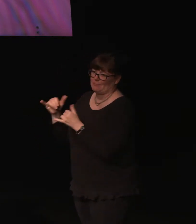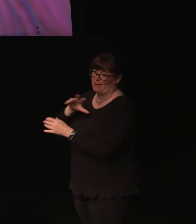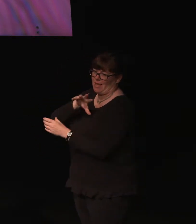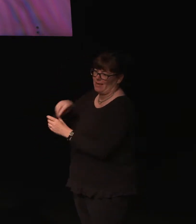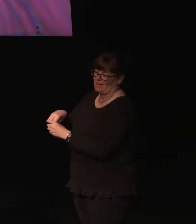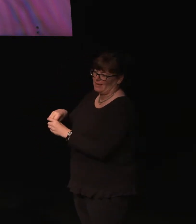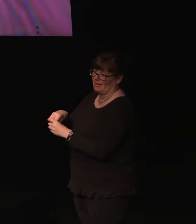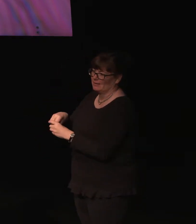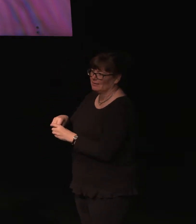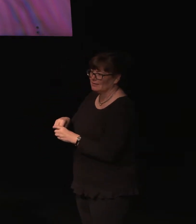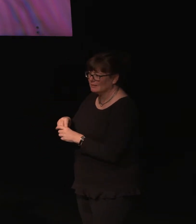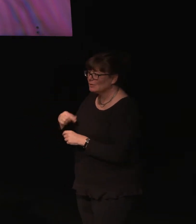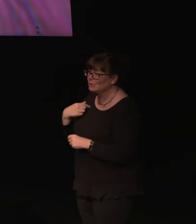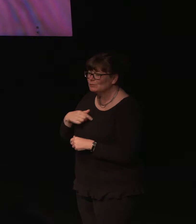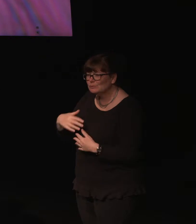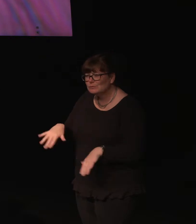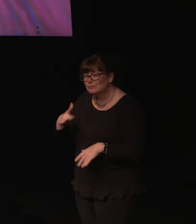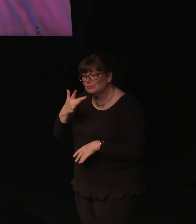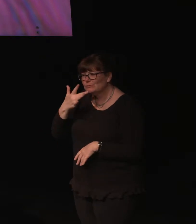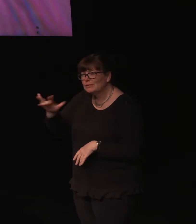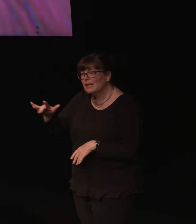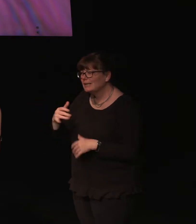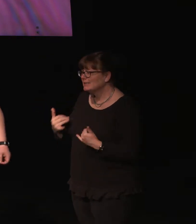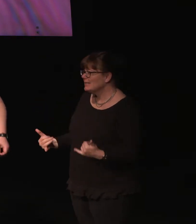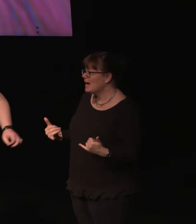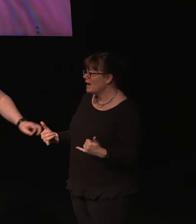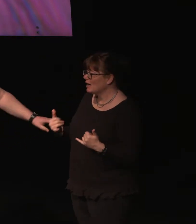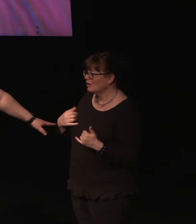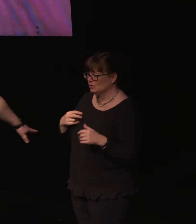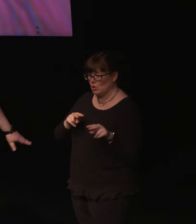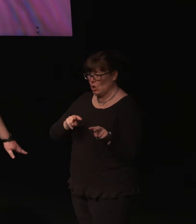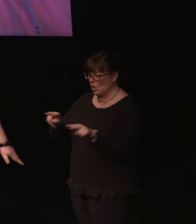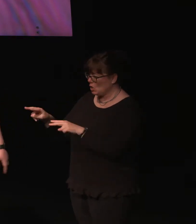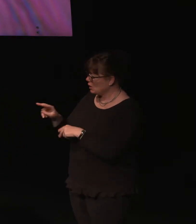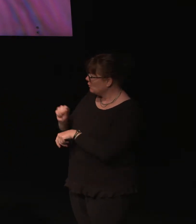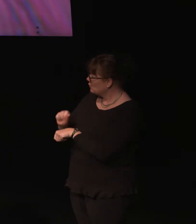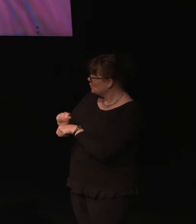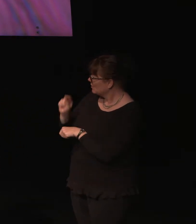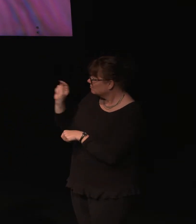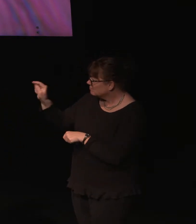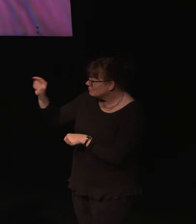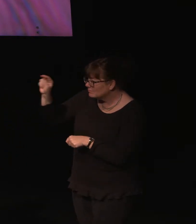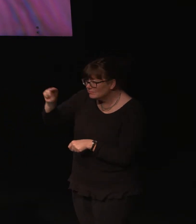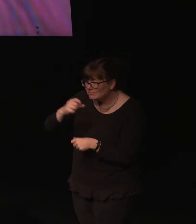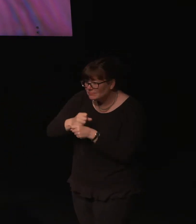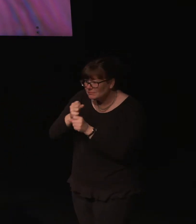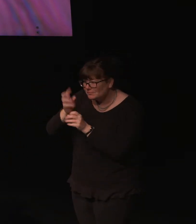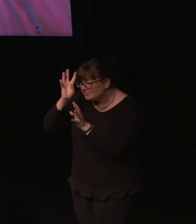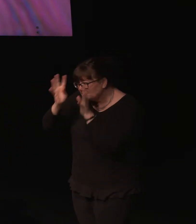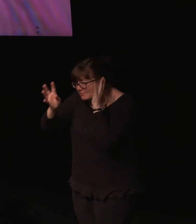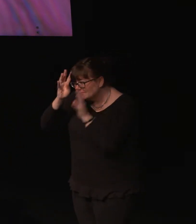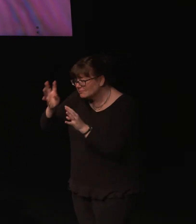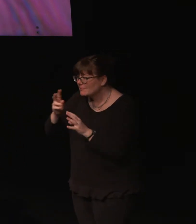We are in such a fortunate time to be able to look at the work that other people have done and before we even begin our projects.